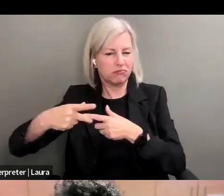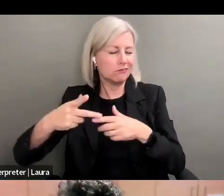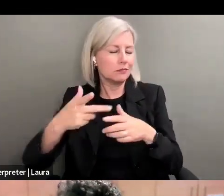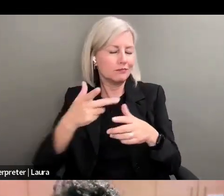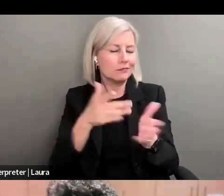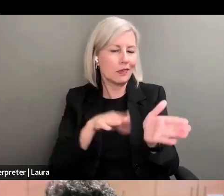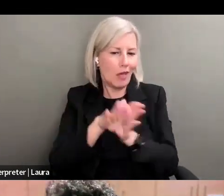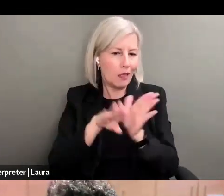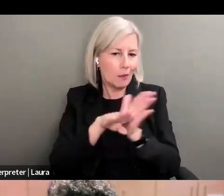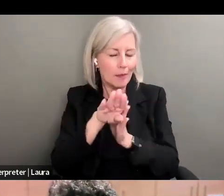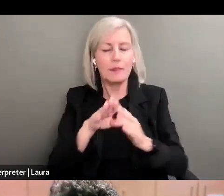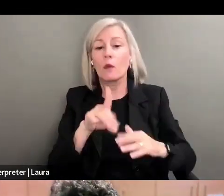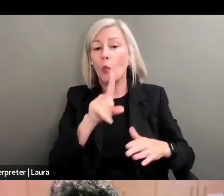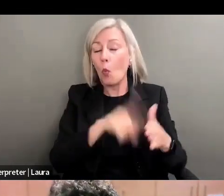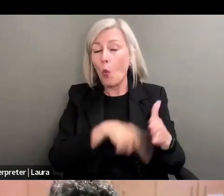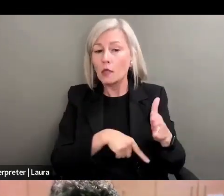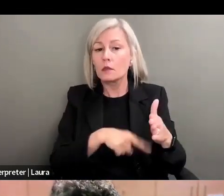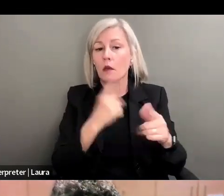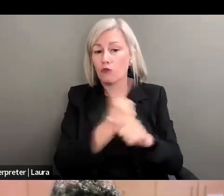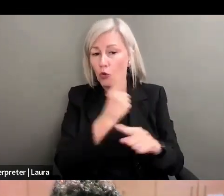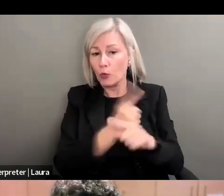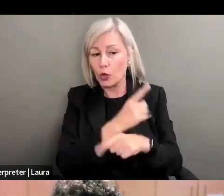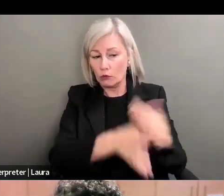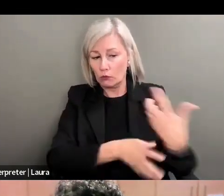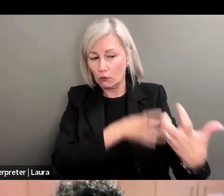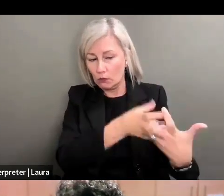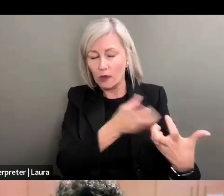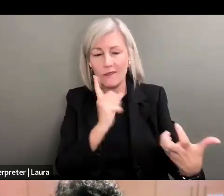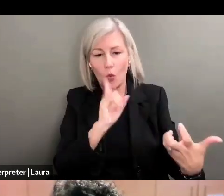developmentally appropriate for this.